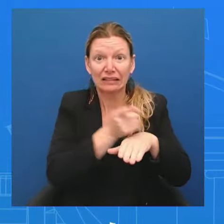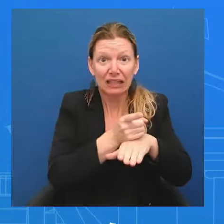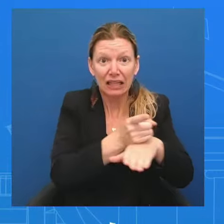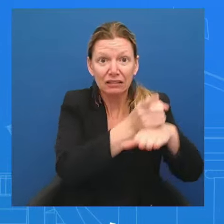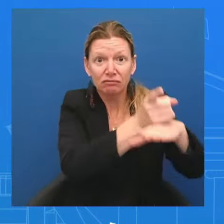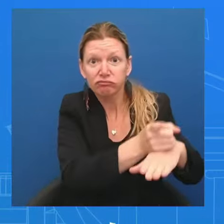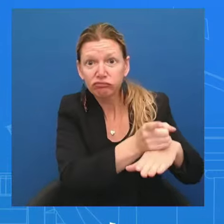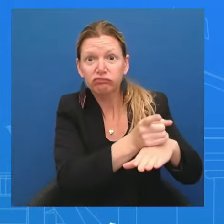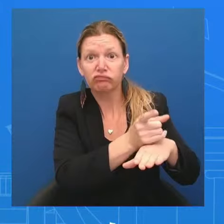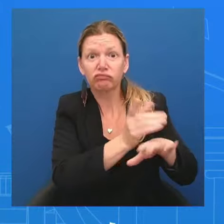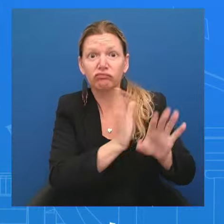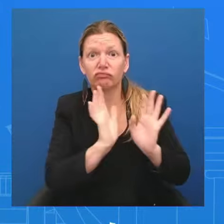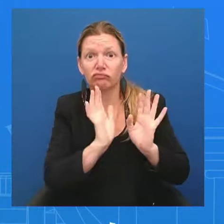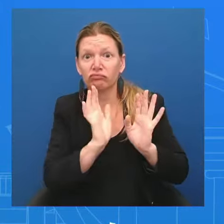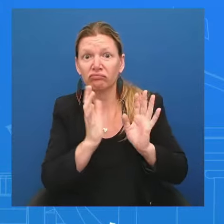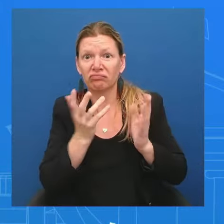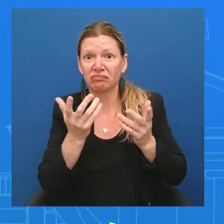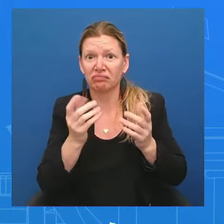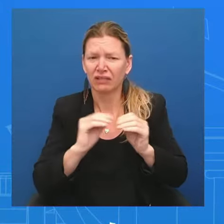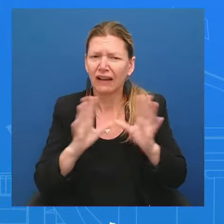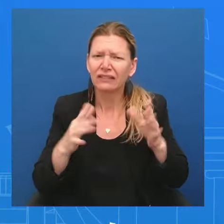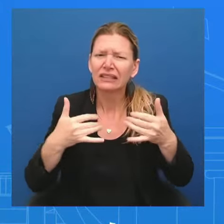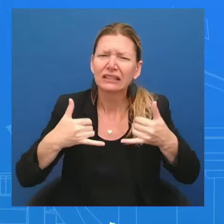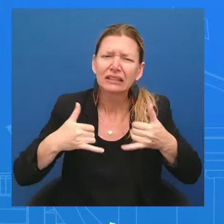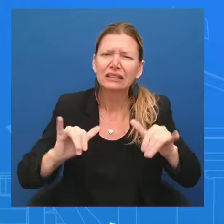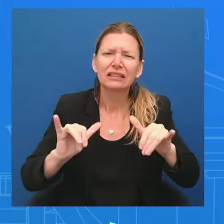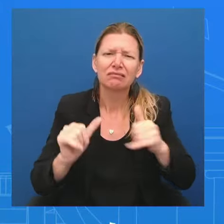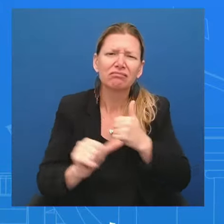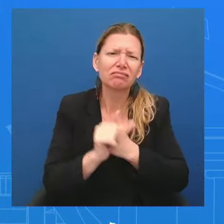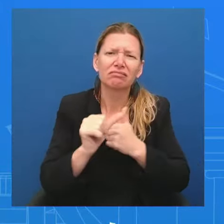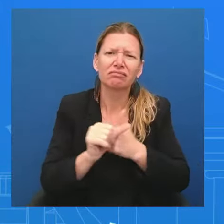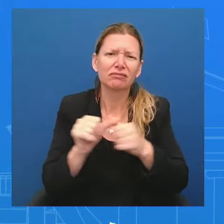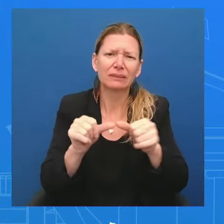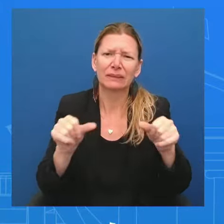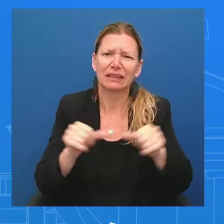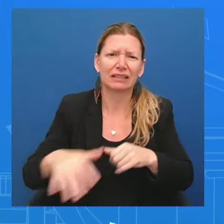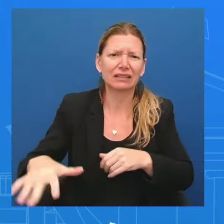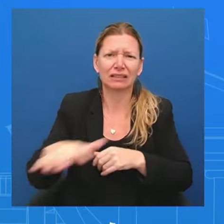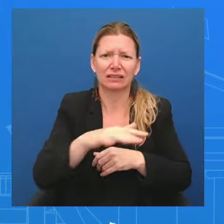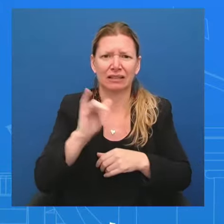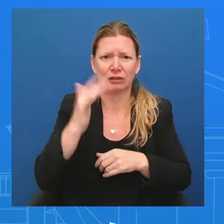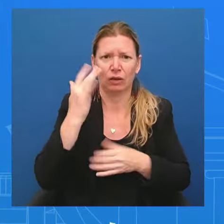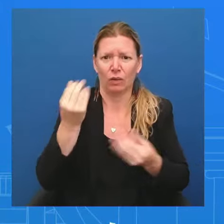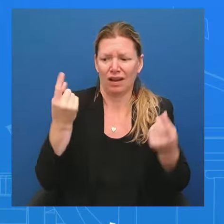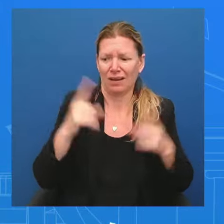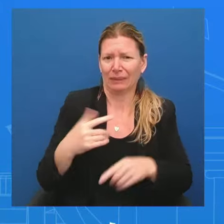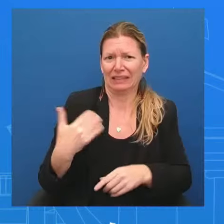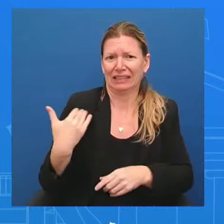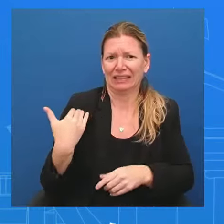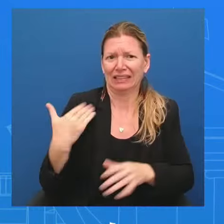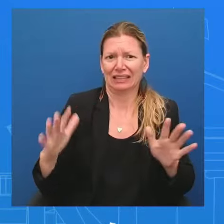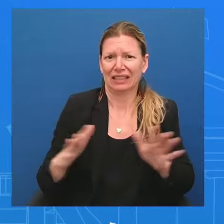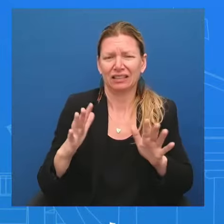which is why what happened on Sunday is so tragic and we don't want to see it happen again, which is why we think it's important